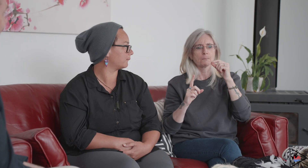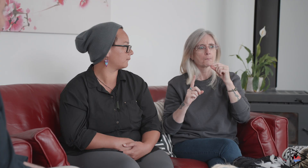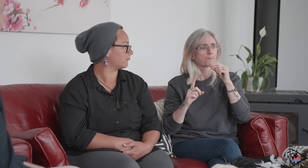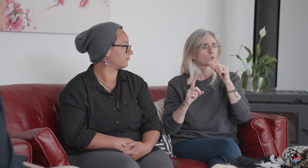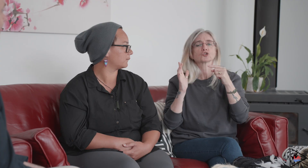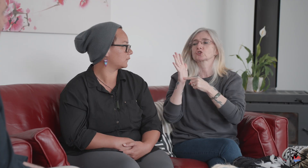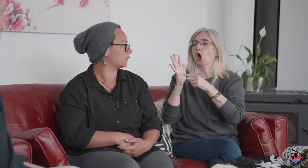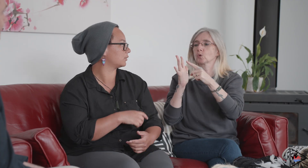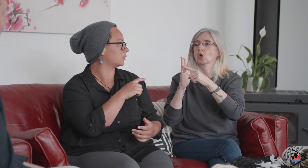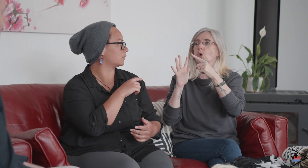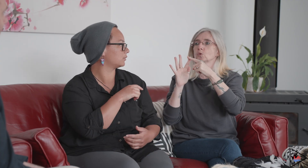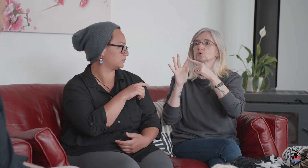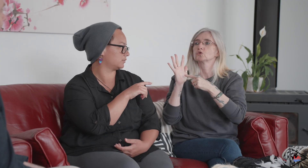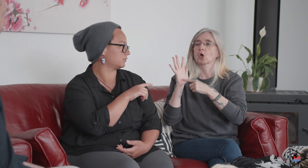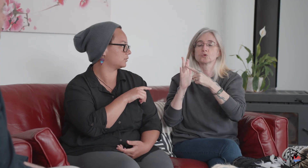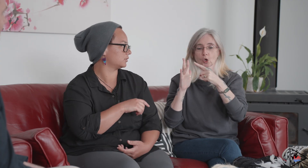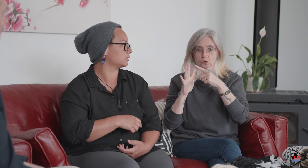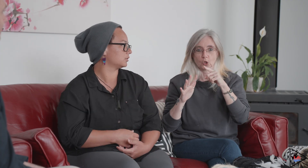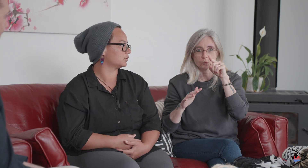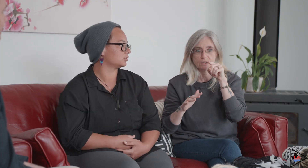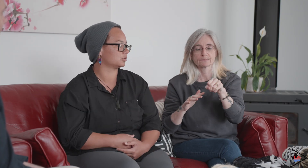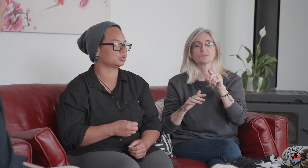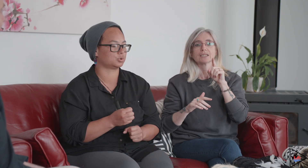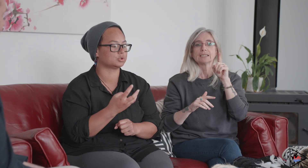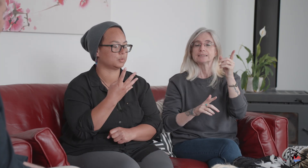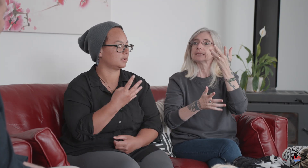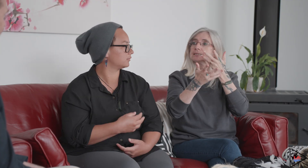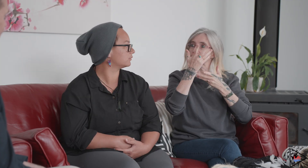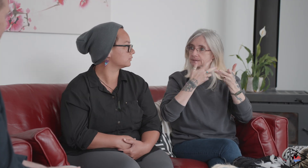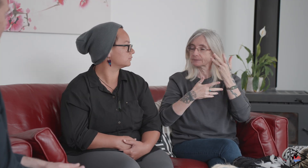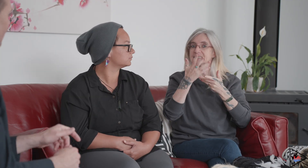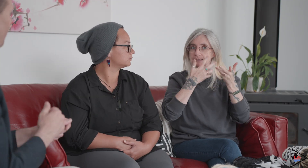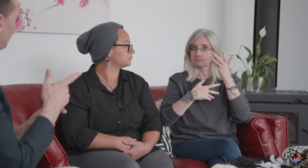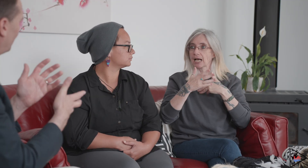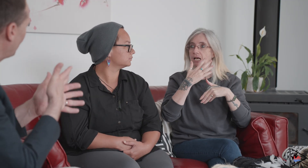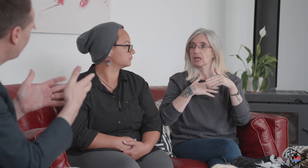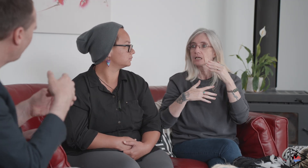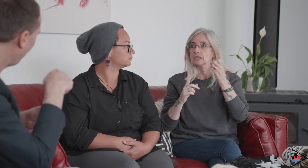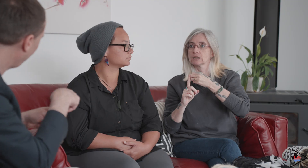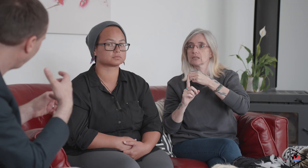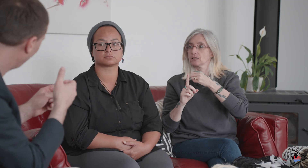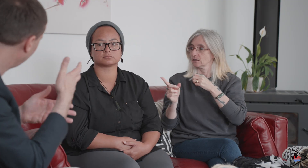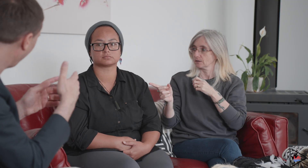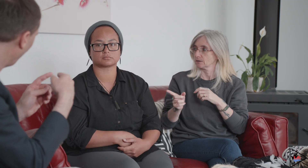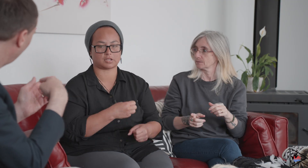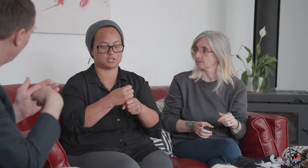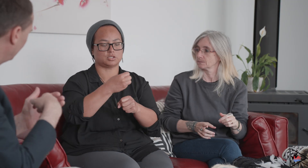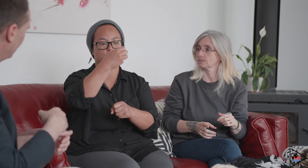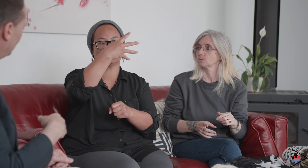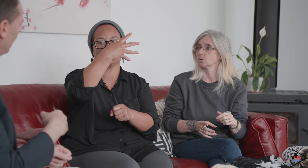You know those plants toetoe, the the toetoe plant it. Do you have a